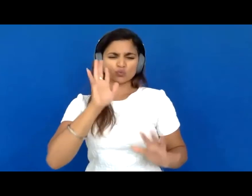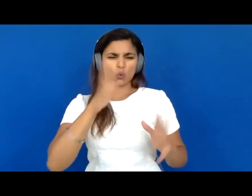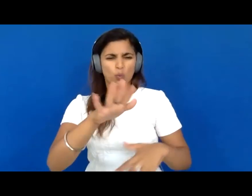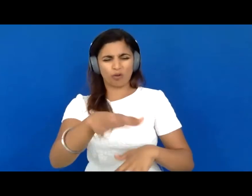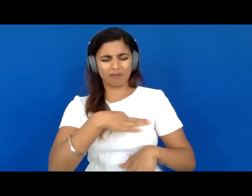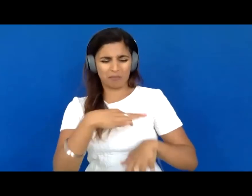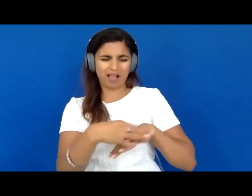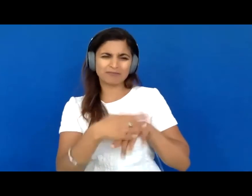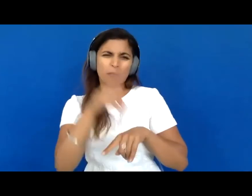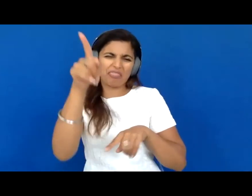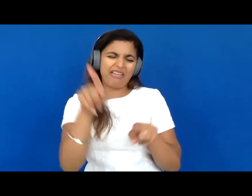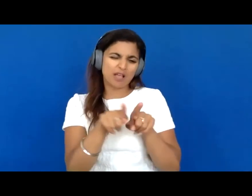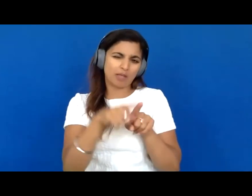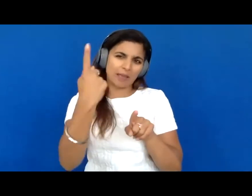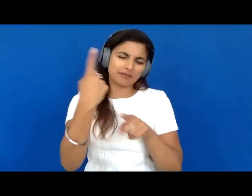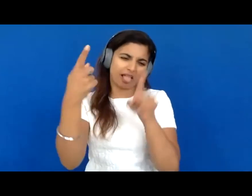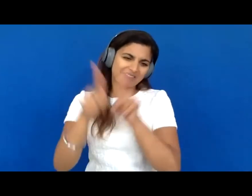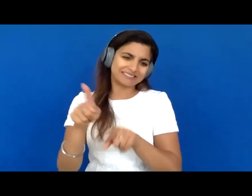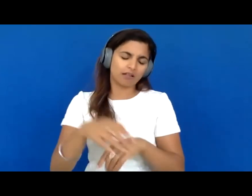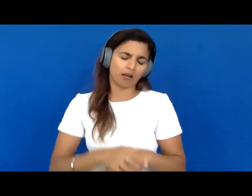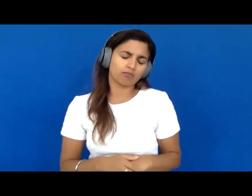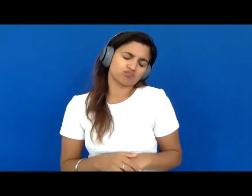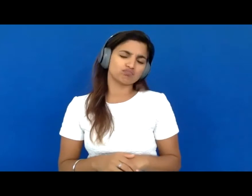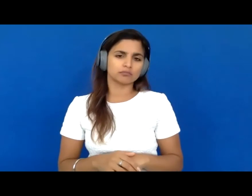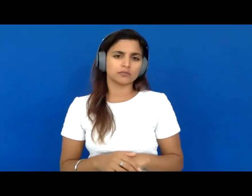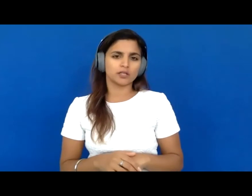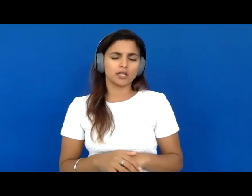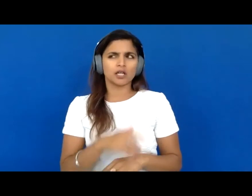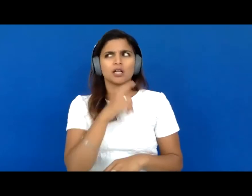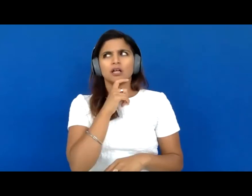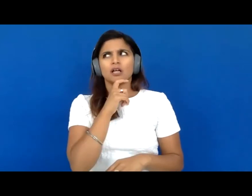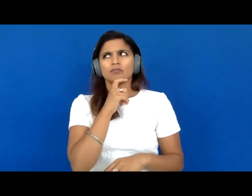is Indian hmm those are good suggestions and your